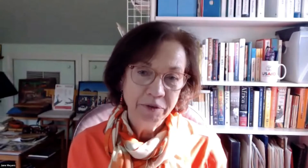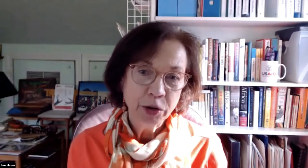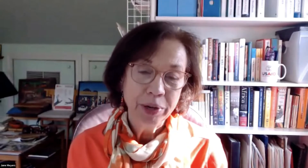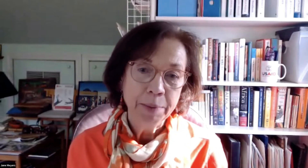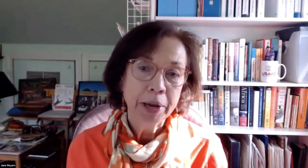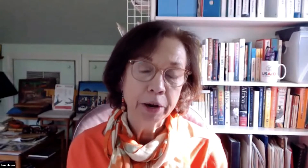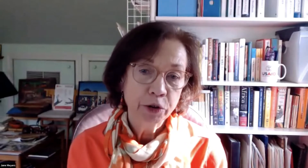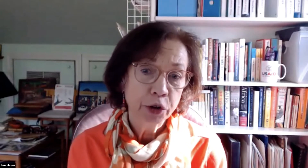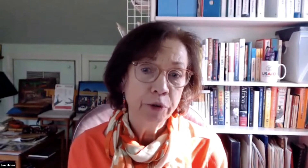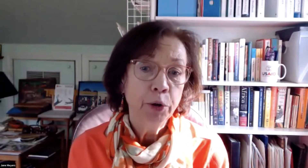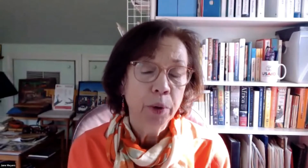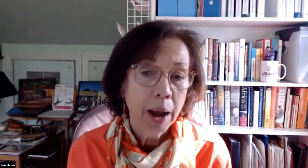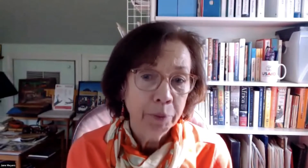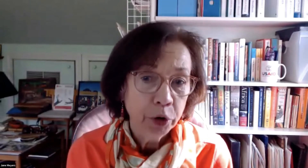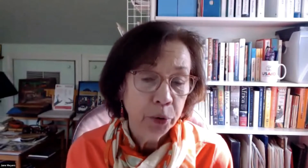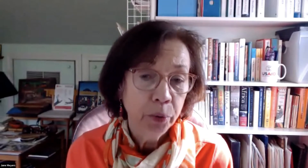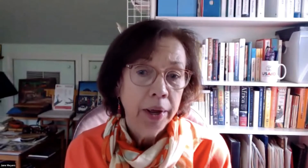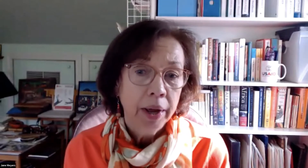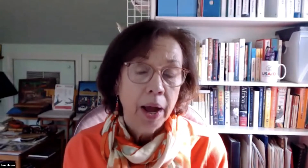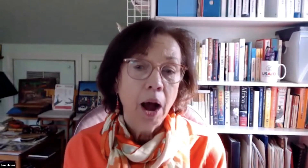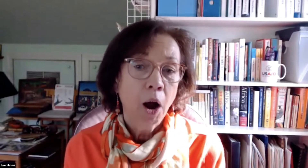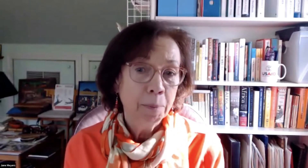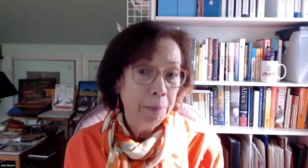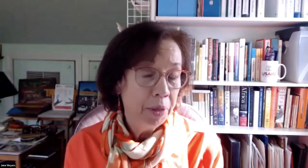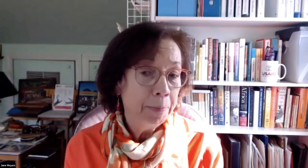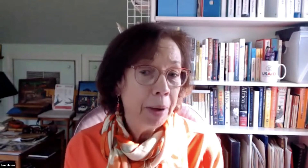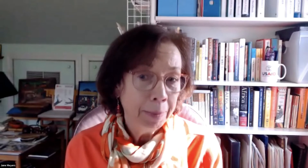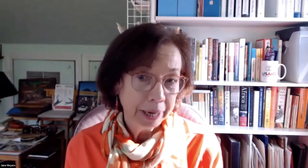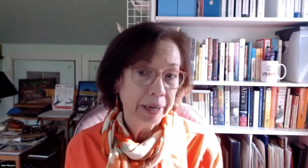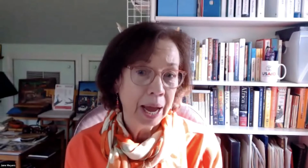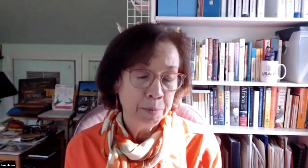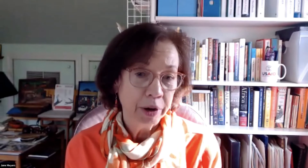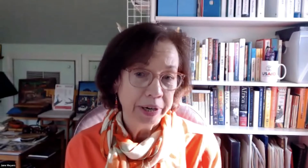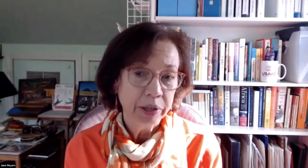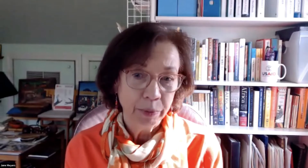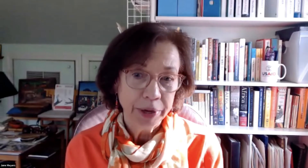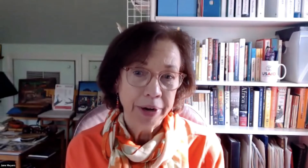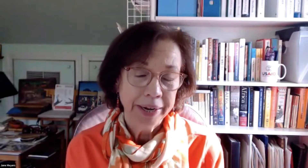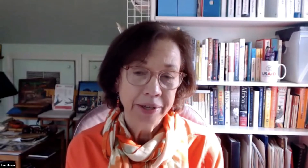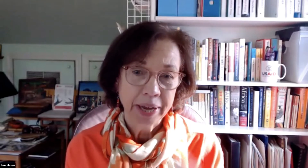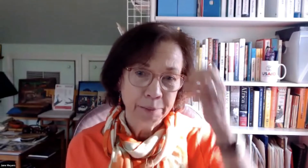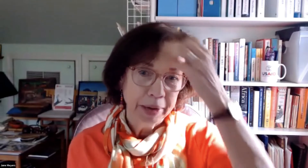visually impaired children who come to our, the public libraries that we create in Zambia.